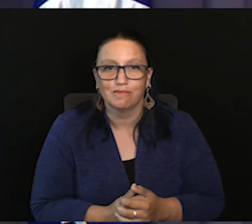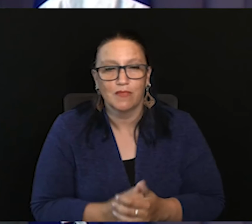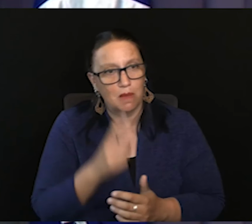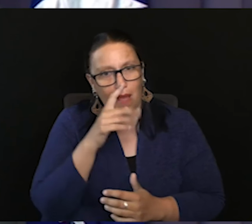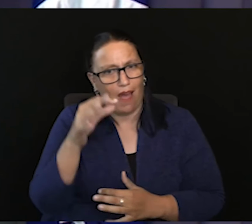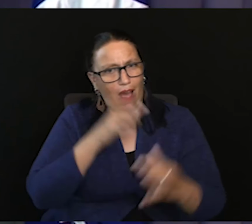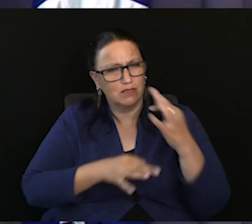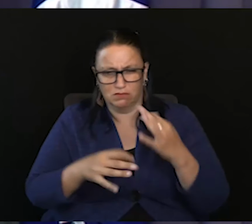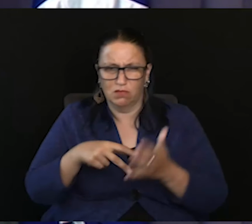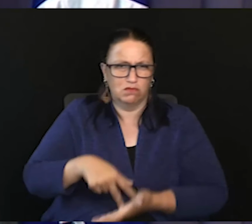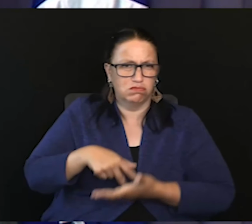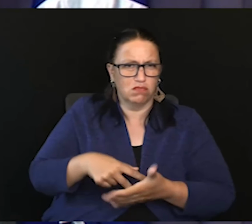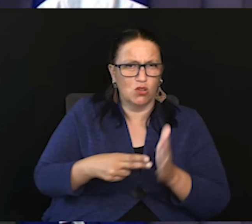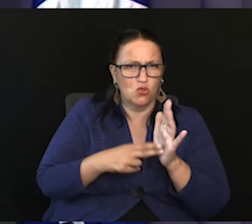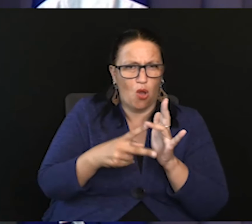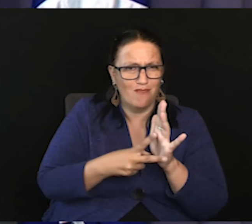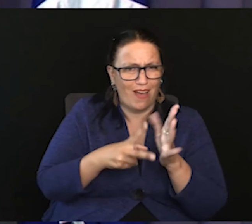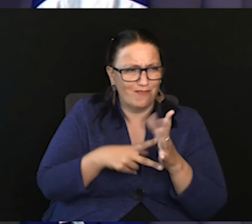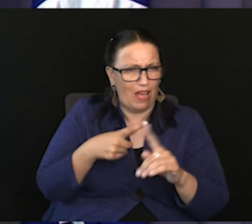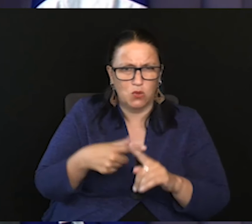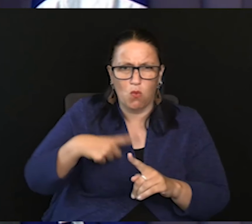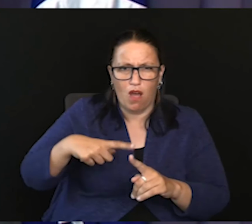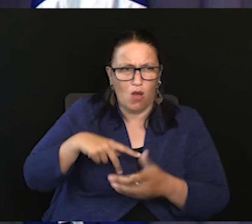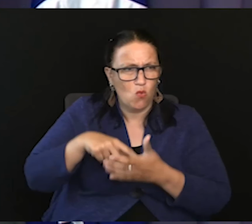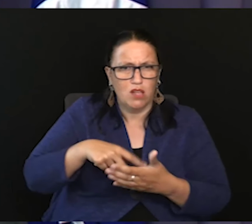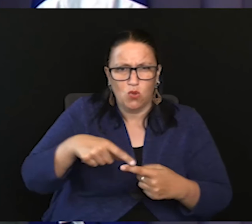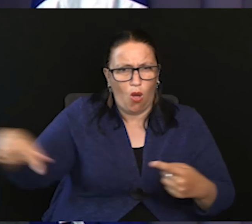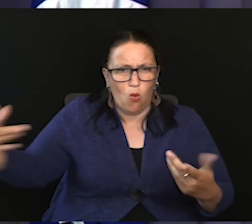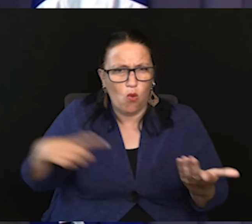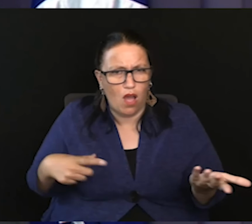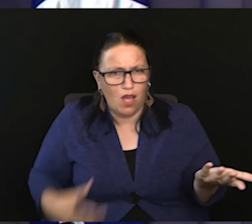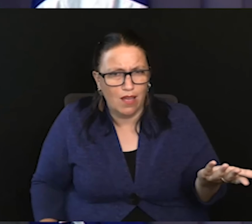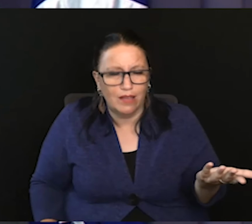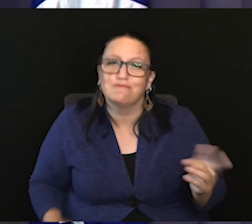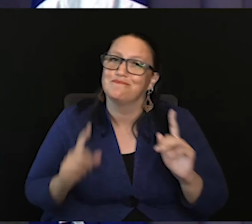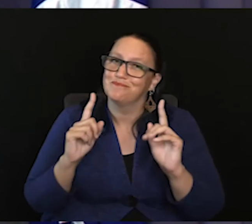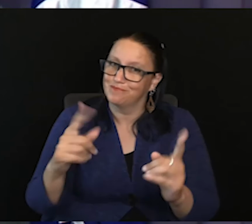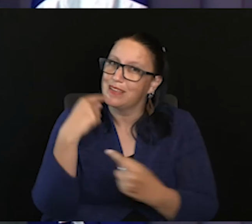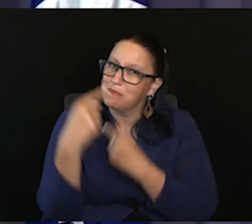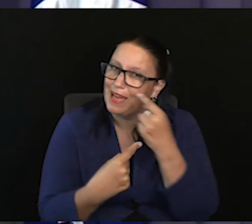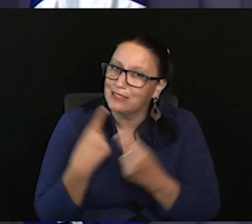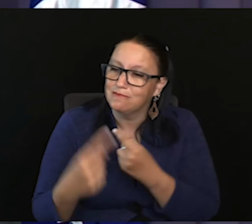We've had a lot of questions about the approval time for Novavax and the way we've done all the COVID